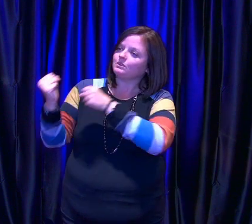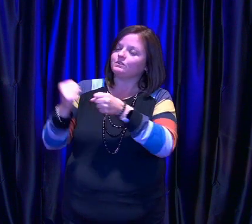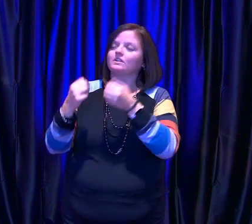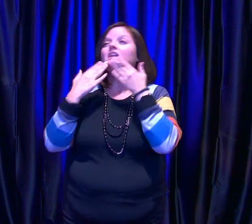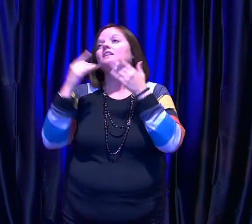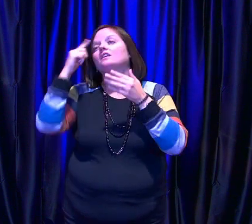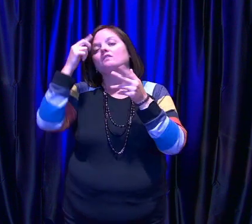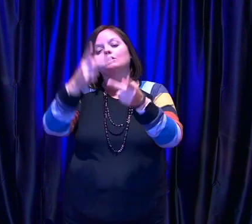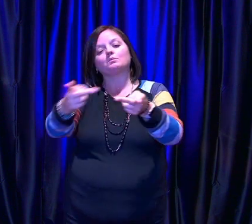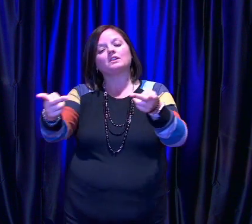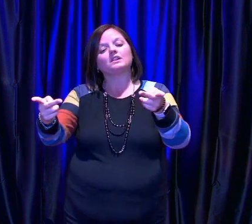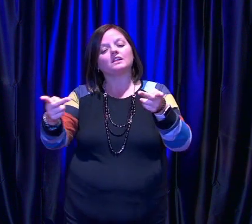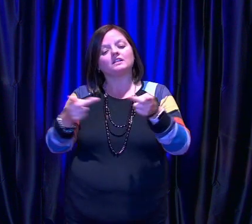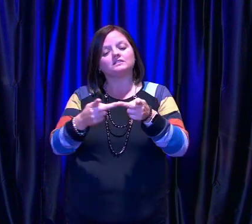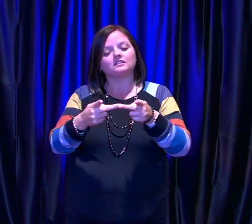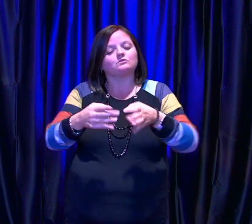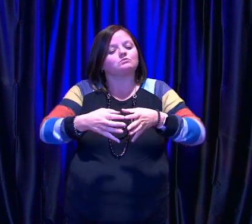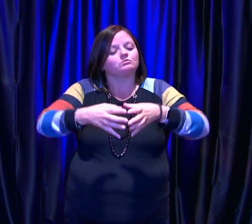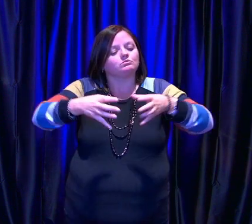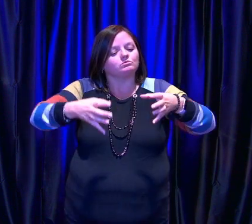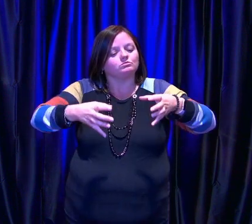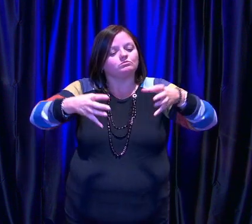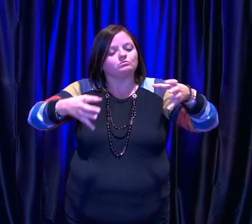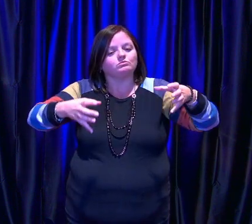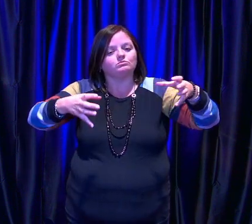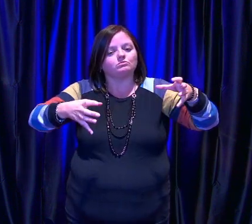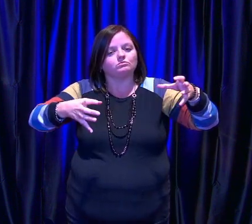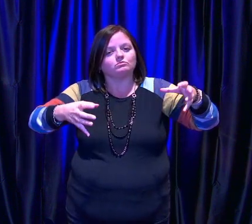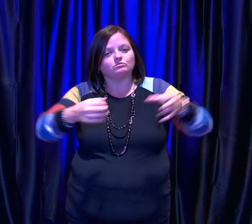where it is growing so rapidly i think of